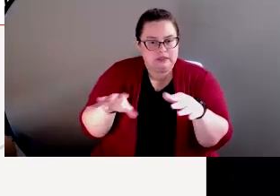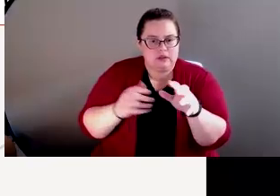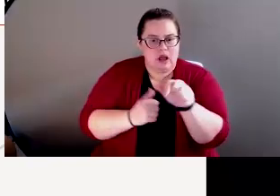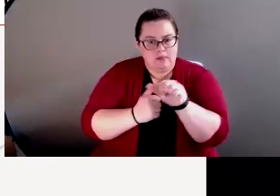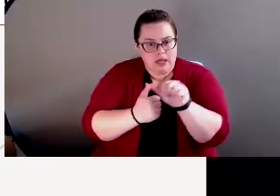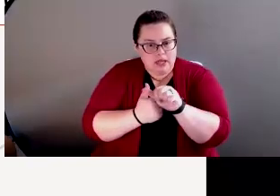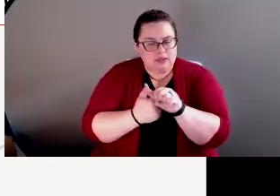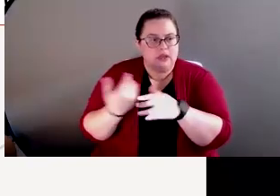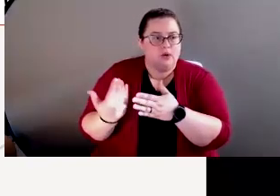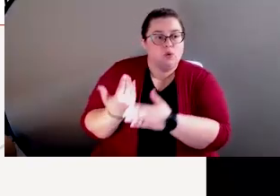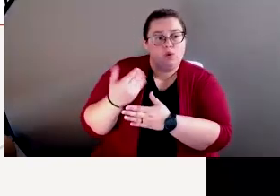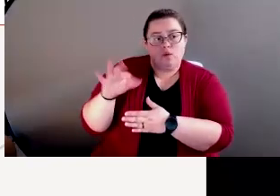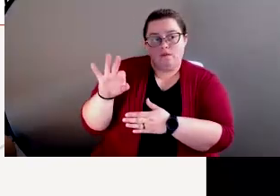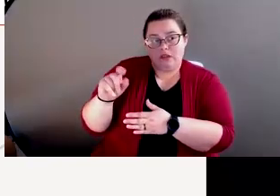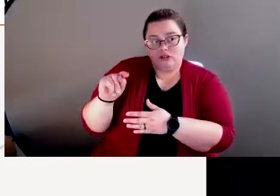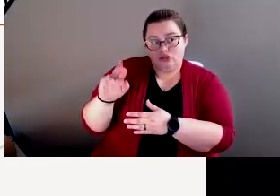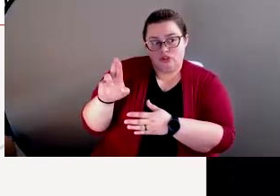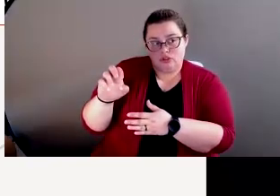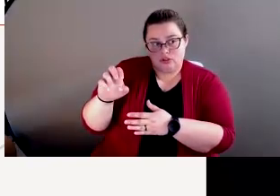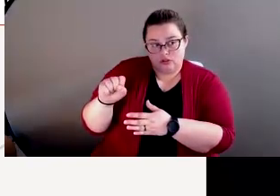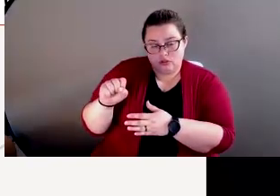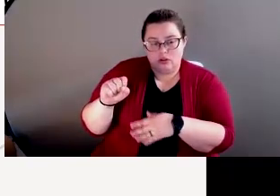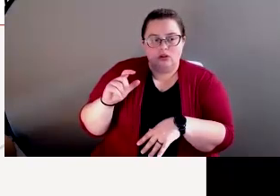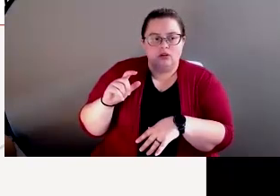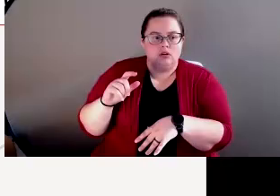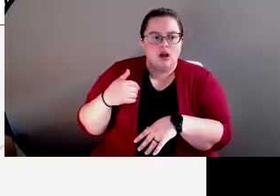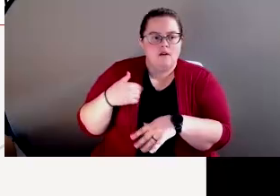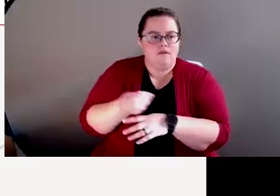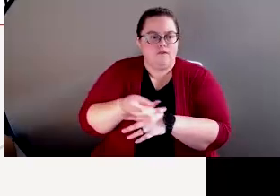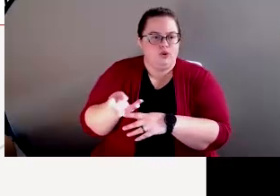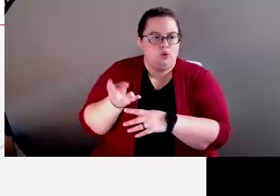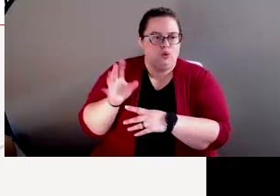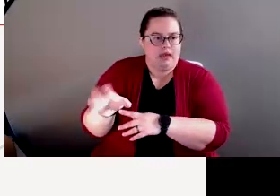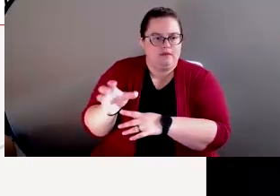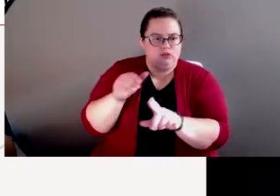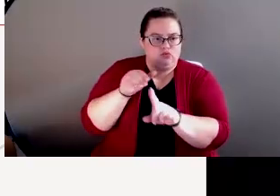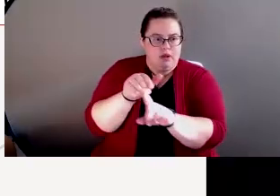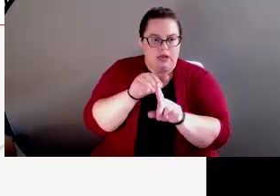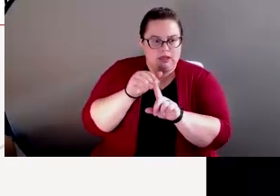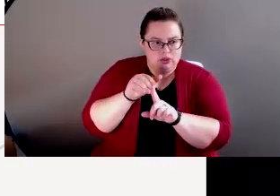I have a couple of Canvas reminders to share as we start off the semester.